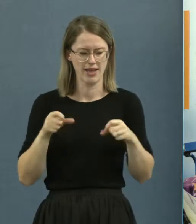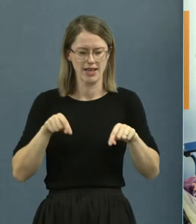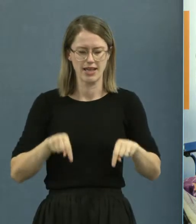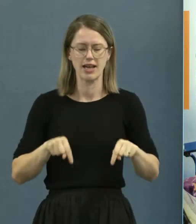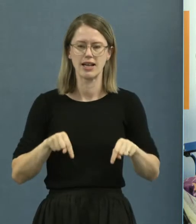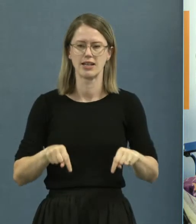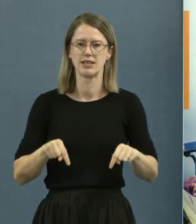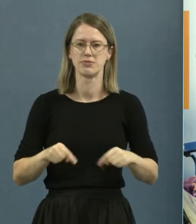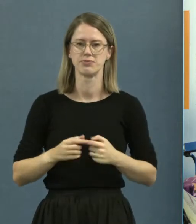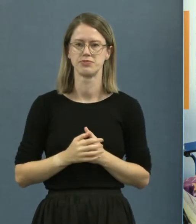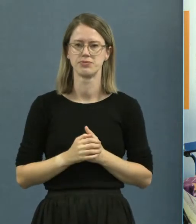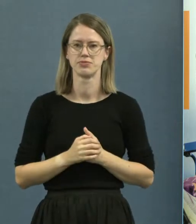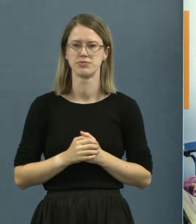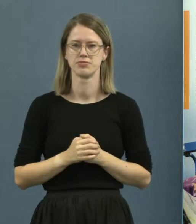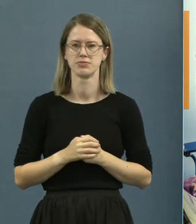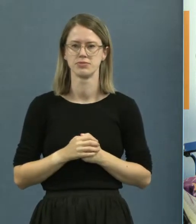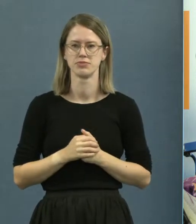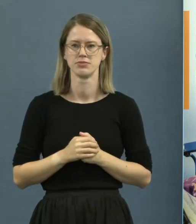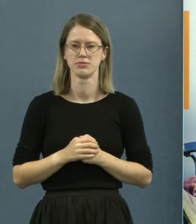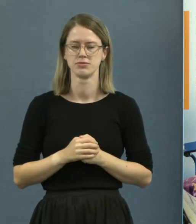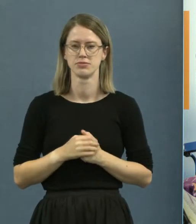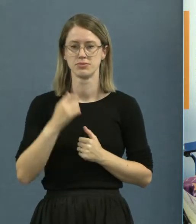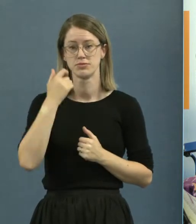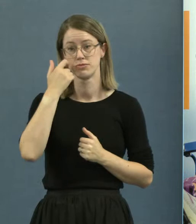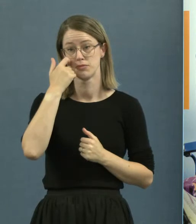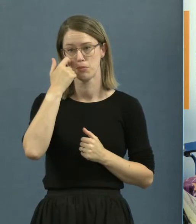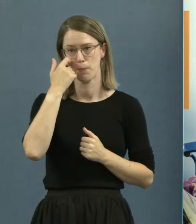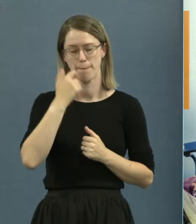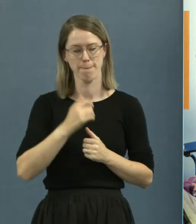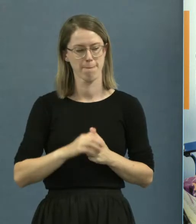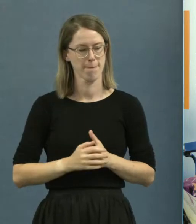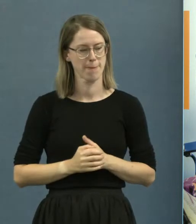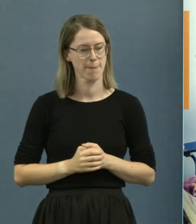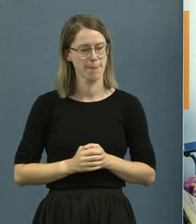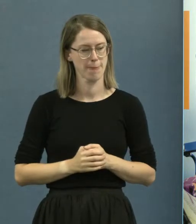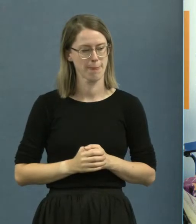details. I don't have those in